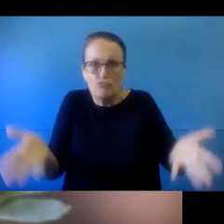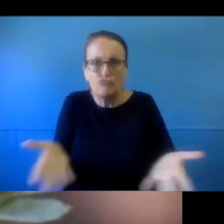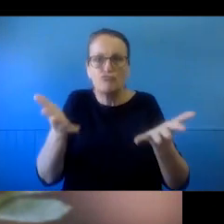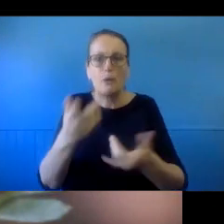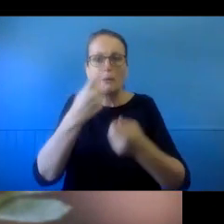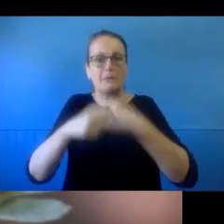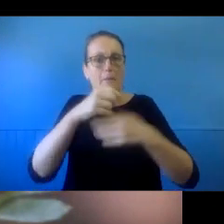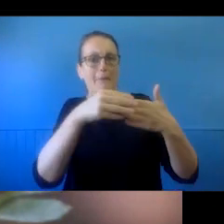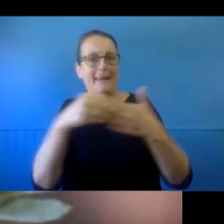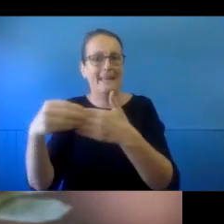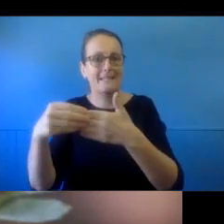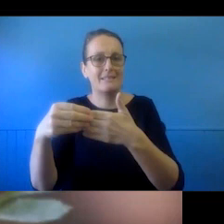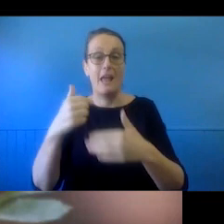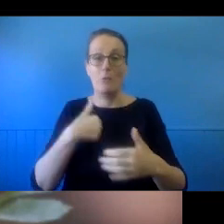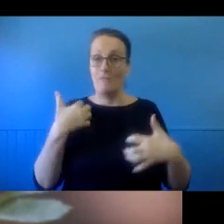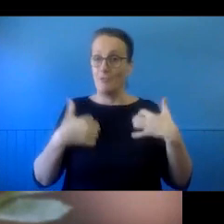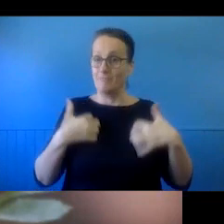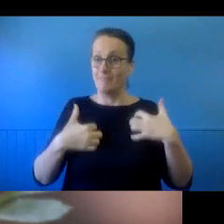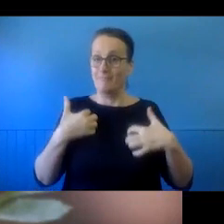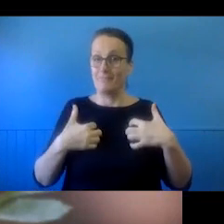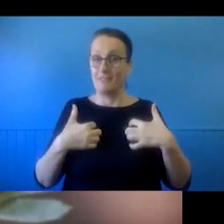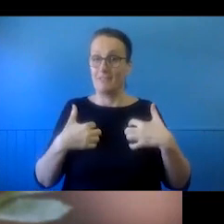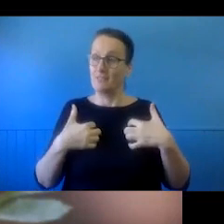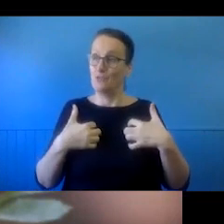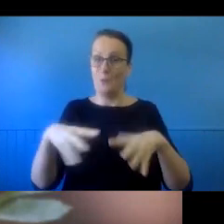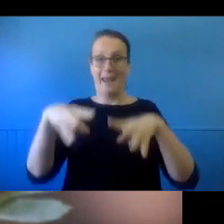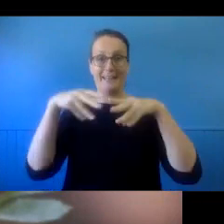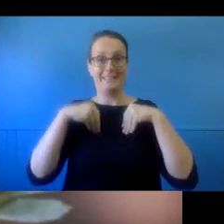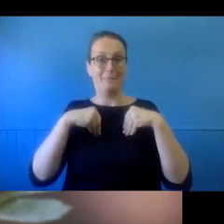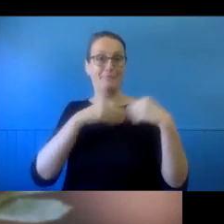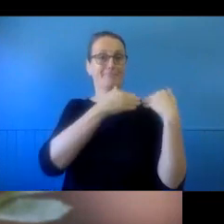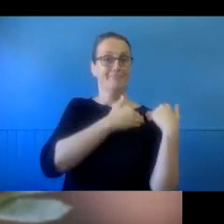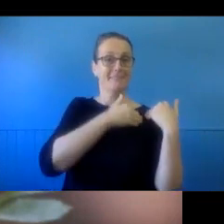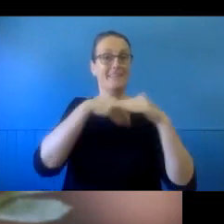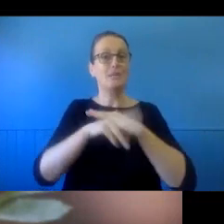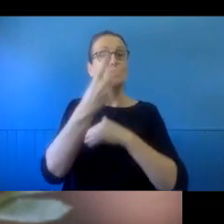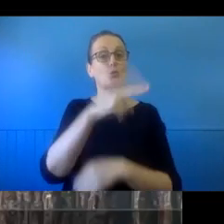facilitating the Future Leaders program in 2021 and not 2020. Why